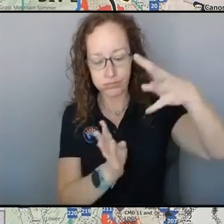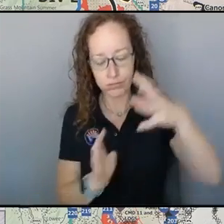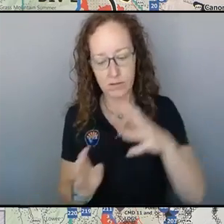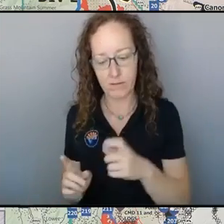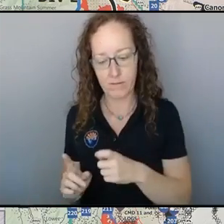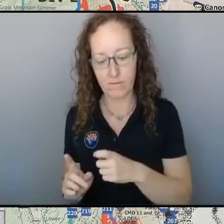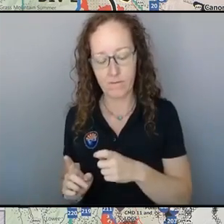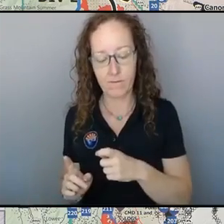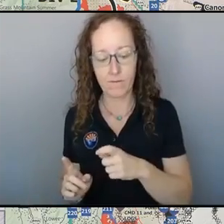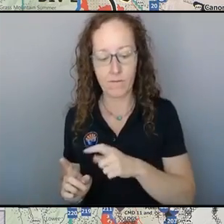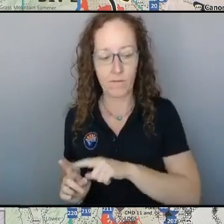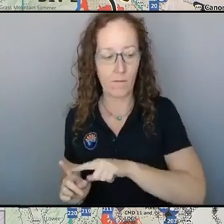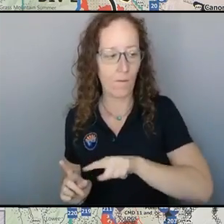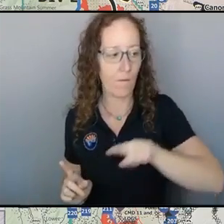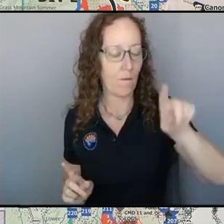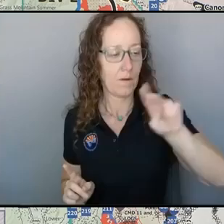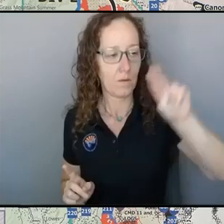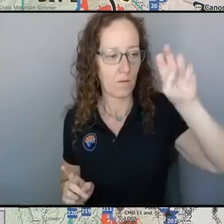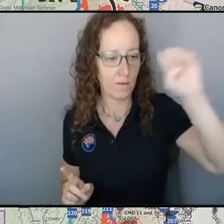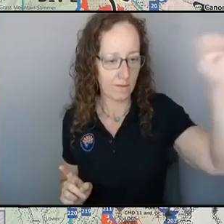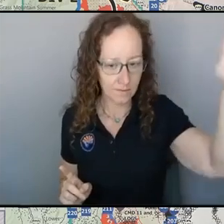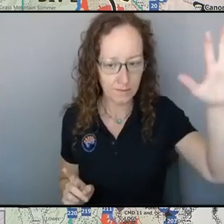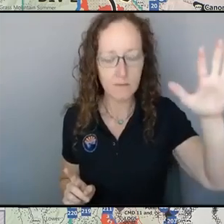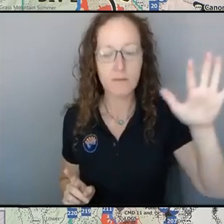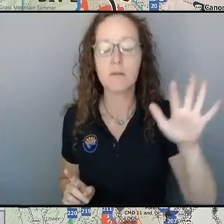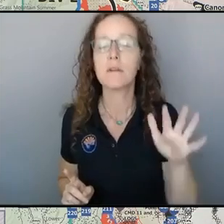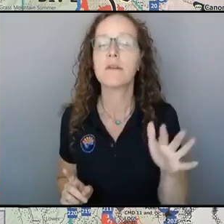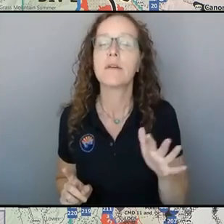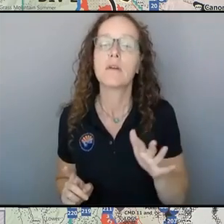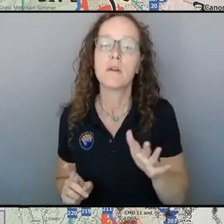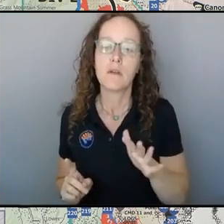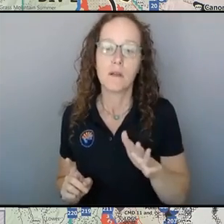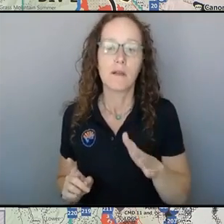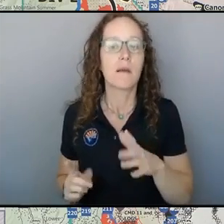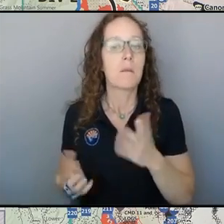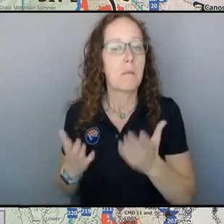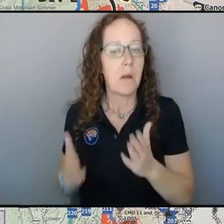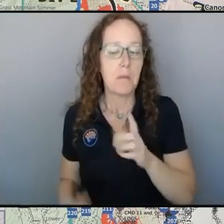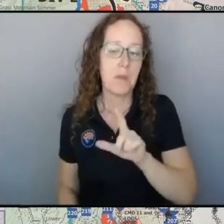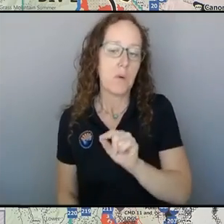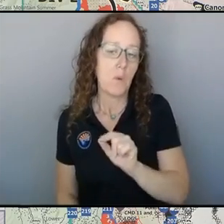into that 20 to 30 mile per hour range and as we recall,